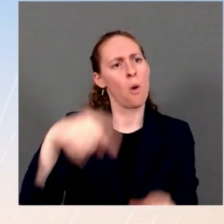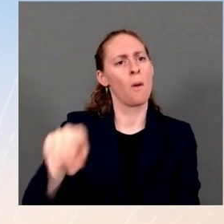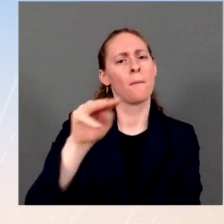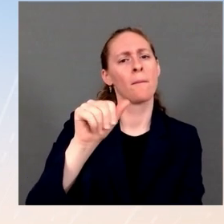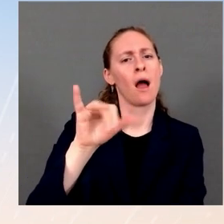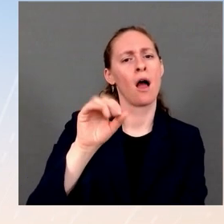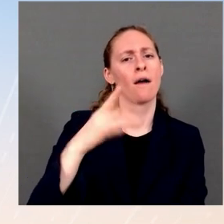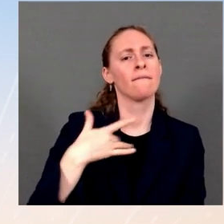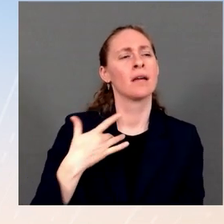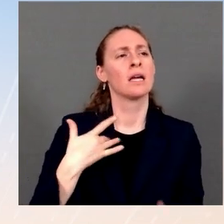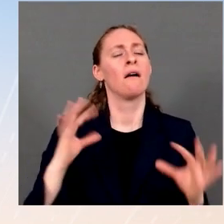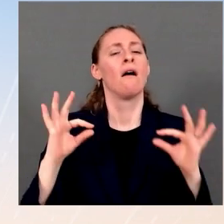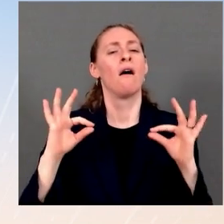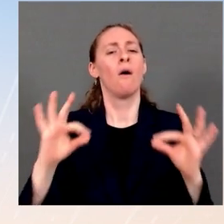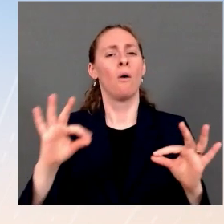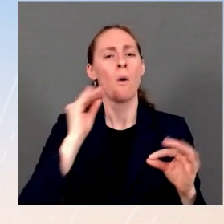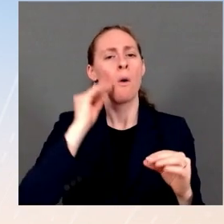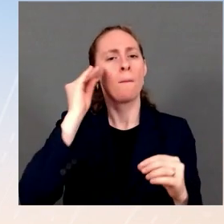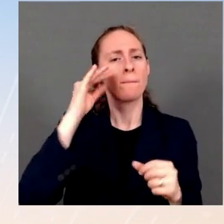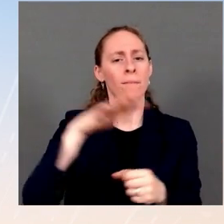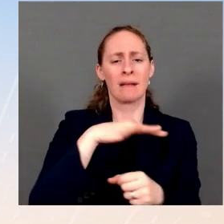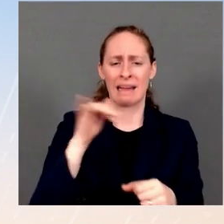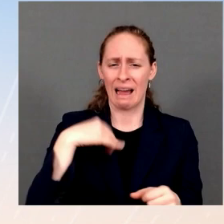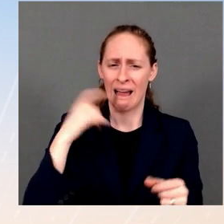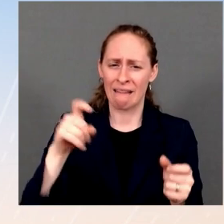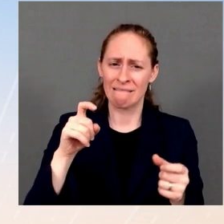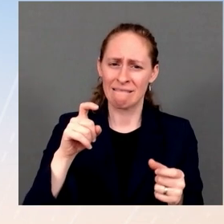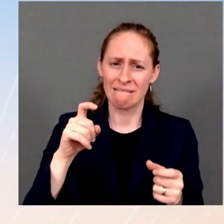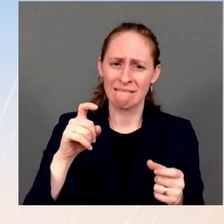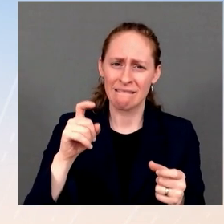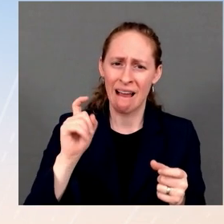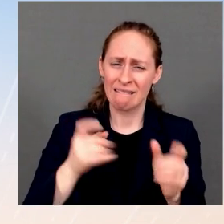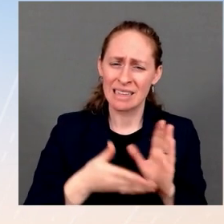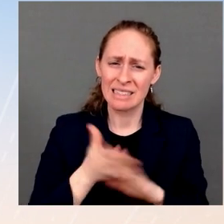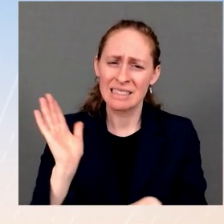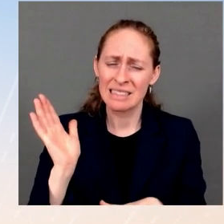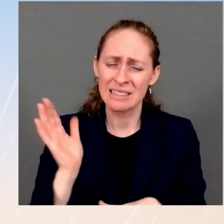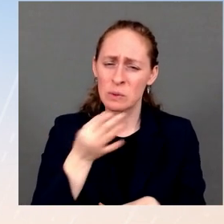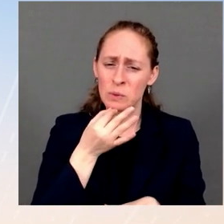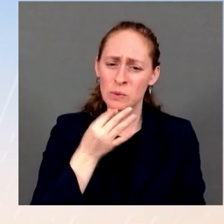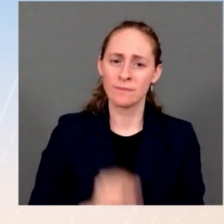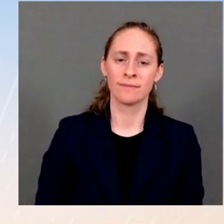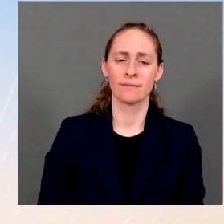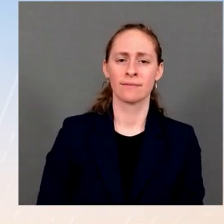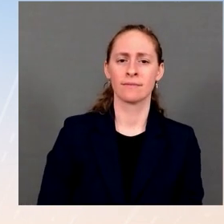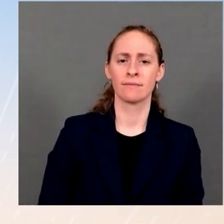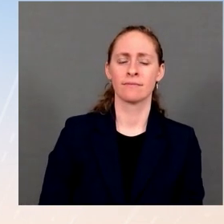The Press: Okay. Just quickly -- Ms. Jean-Pierre: Yeah. The Press: Why is President Biden telling people still that the vaccinated cannot spread COVID?